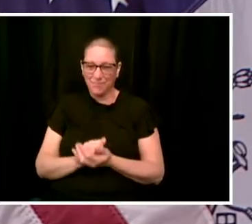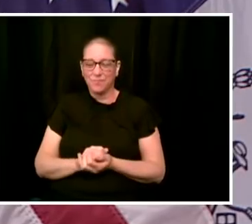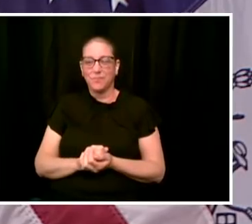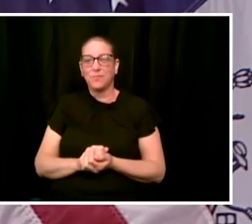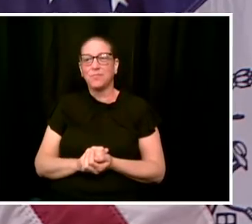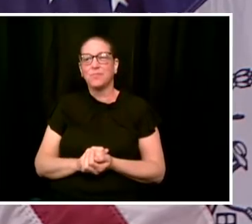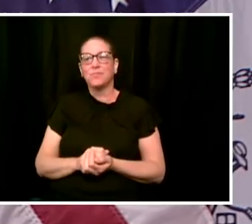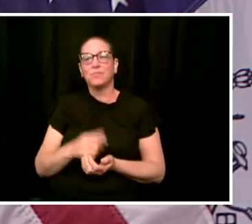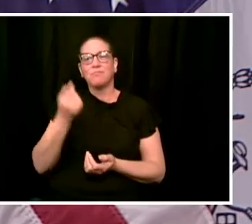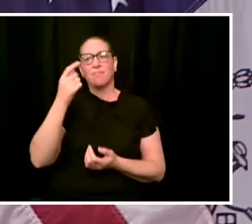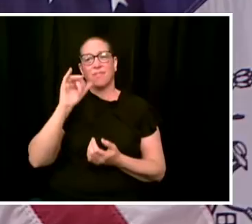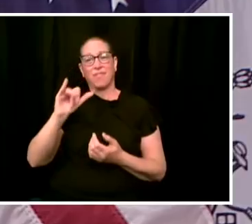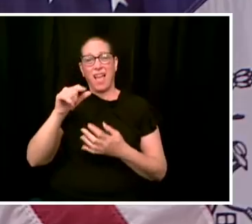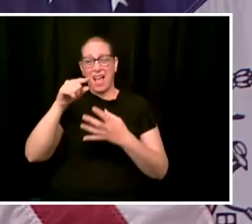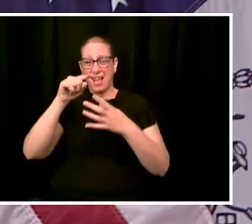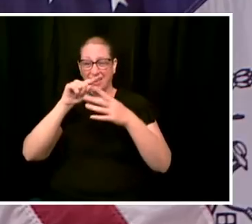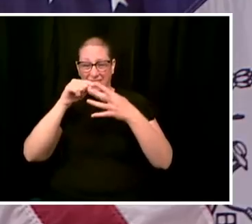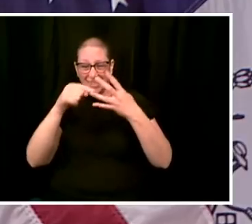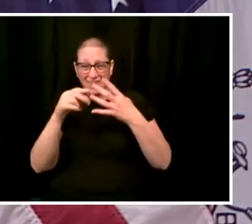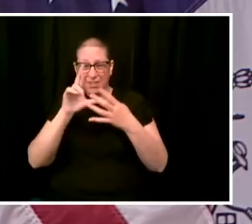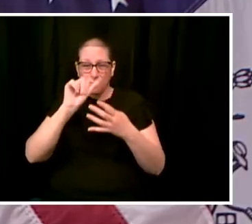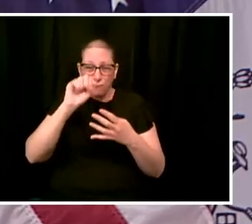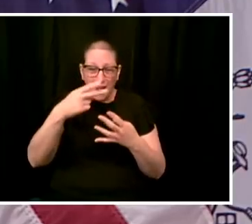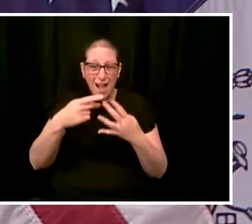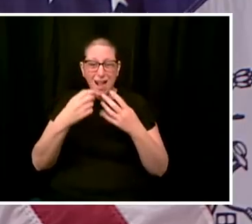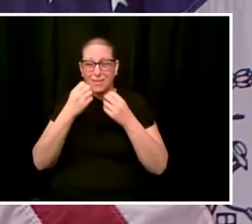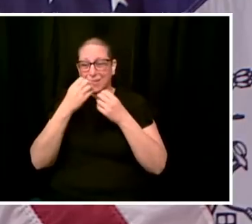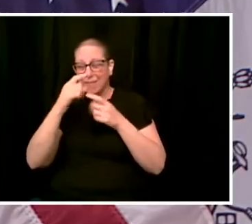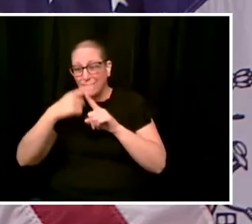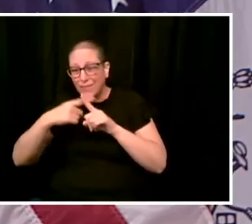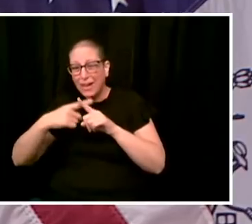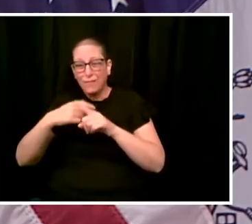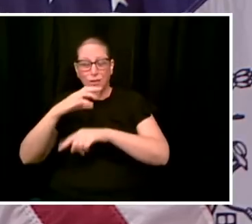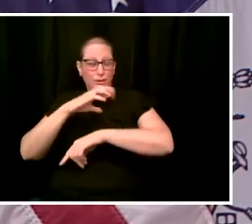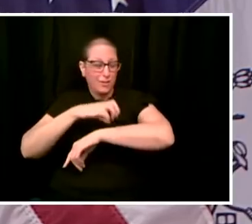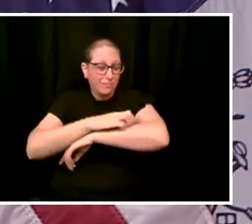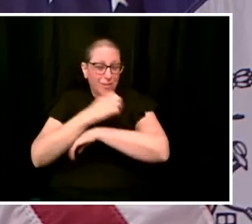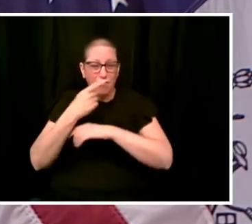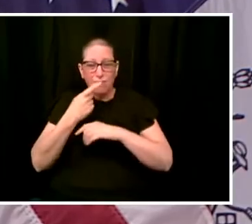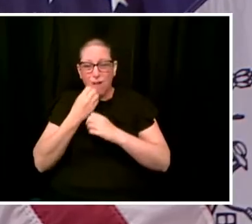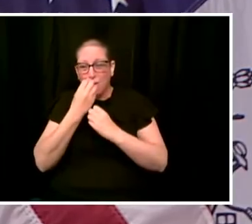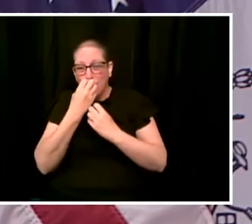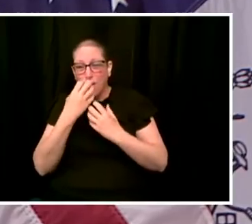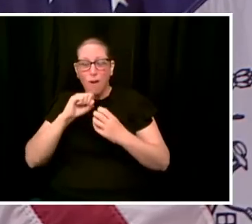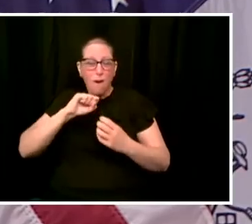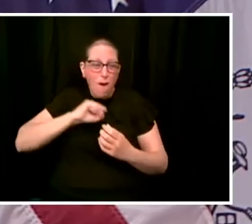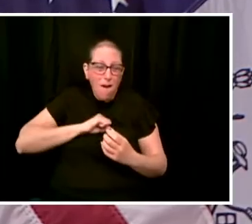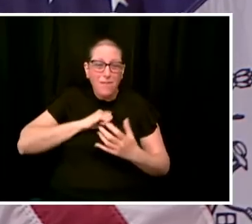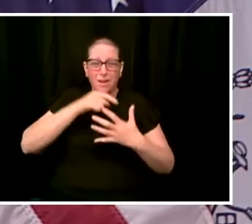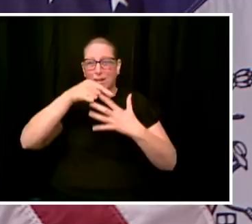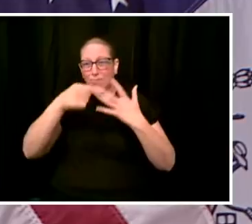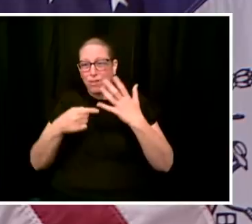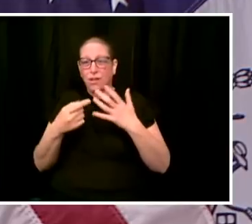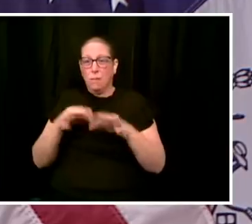FINLAMMATORY SYNDROME AGAIN, IVGING HOW COMMON SYMPTOMS LIKE FEVER, RASH, AND